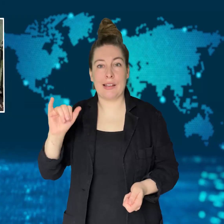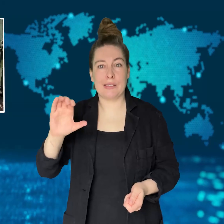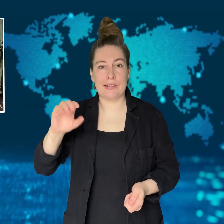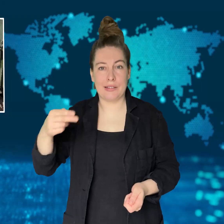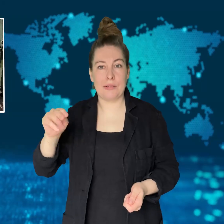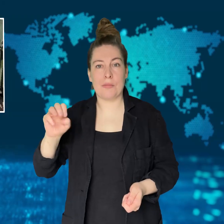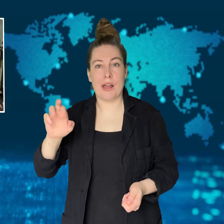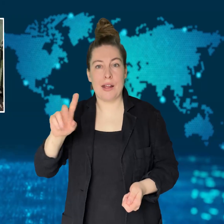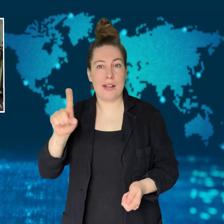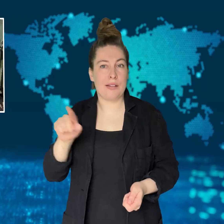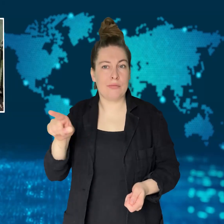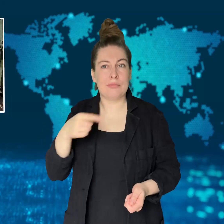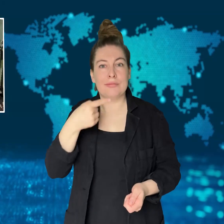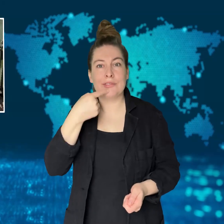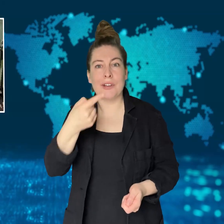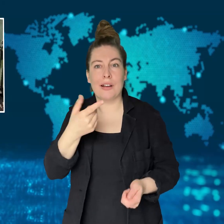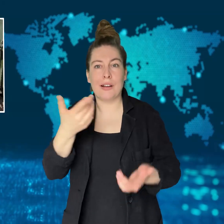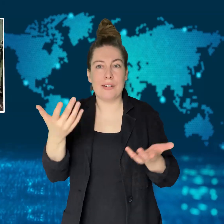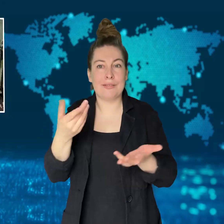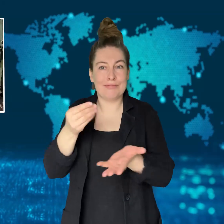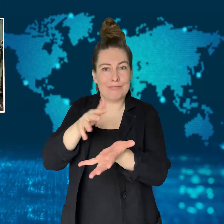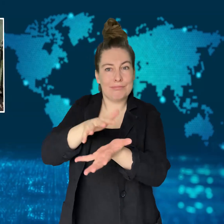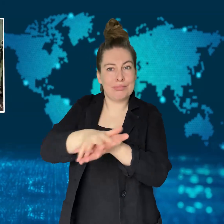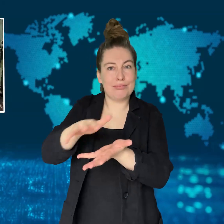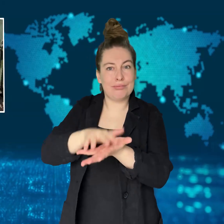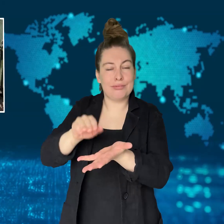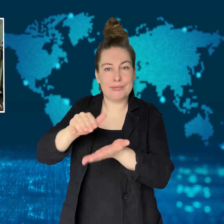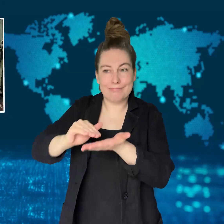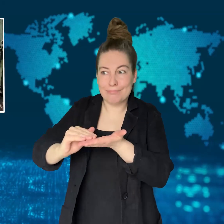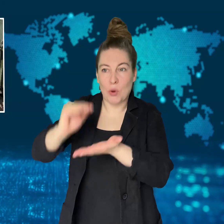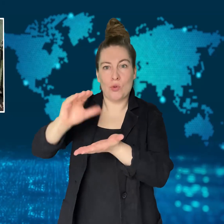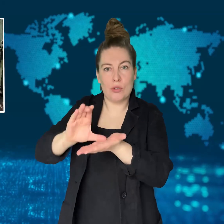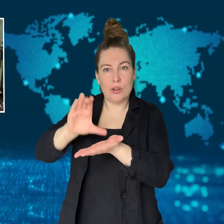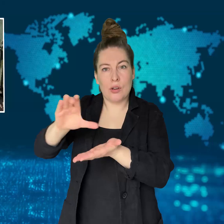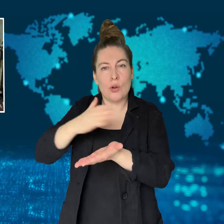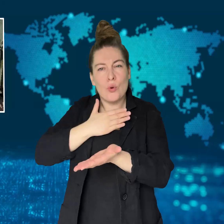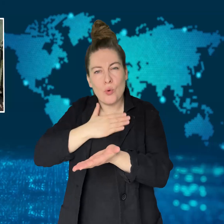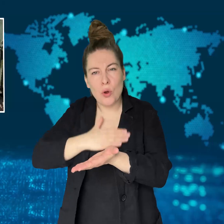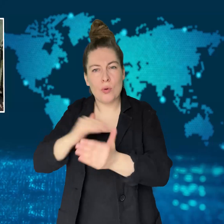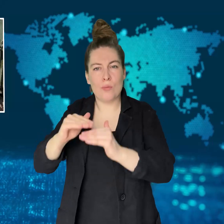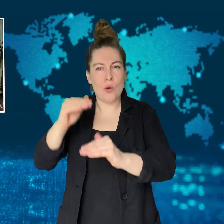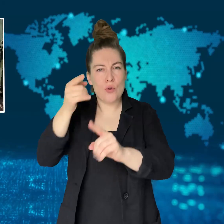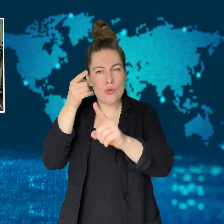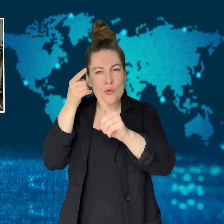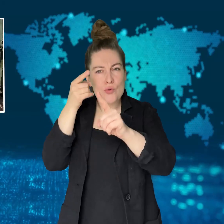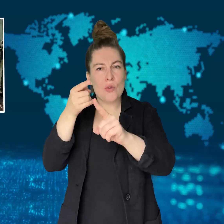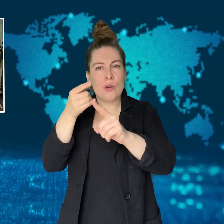has made the spending increase possible, and billions of euros